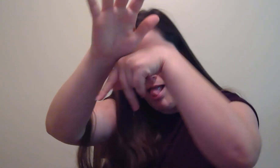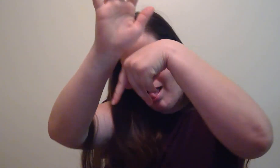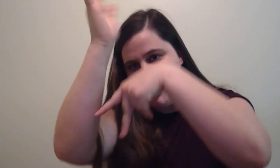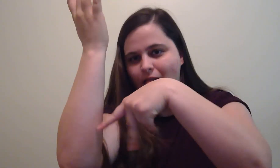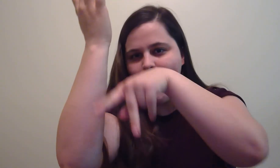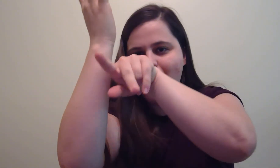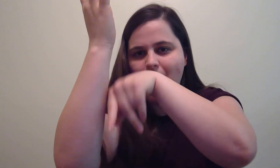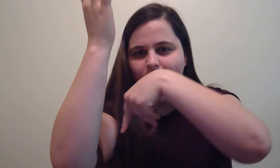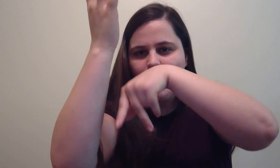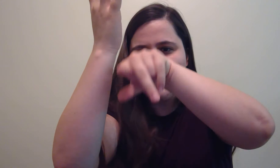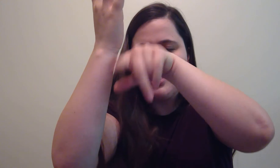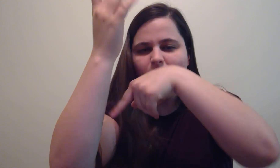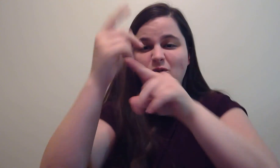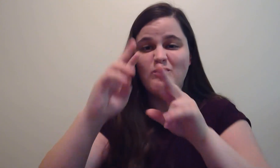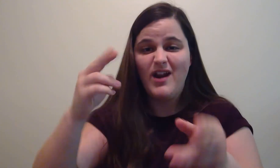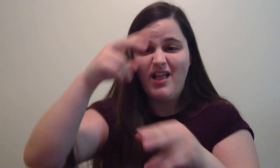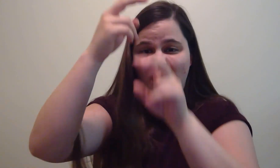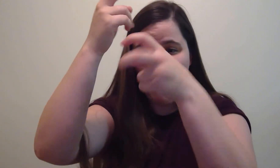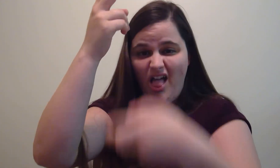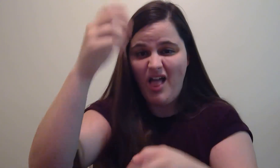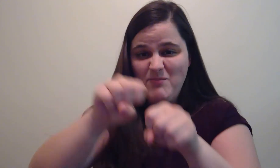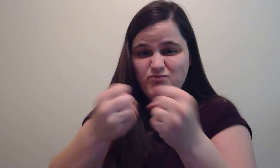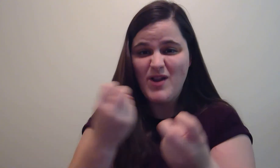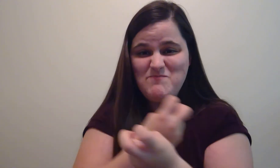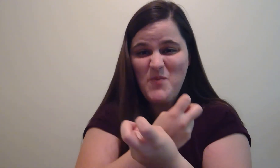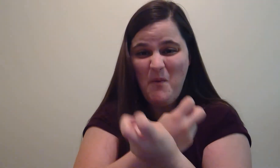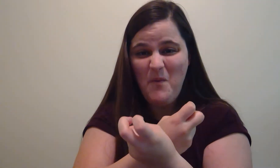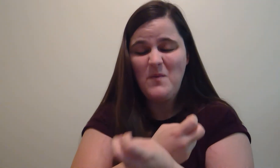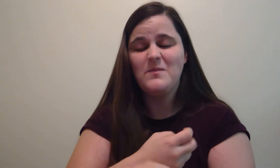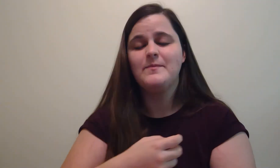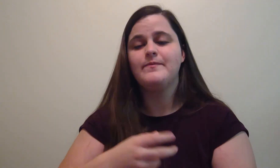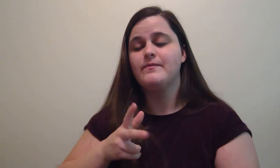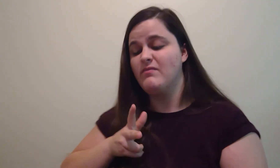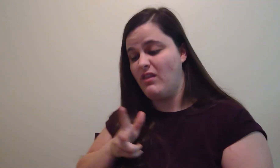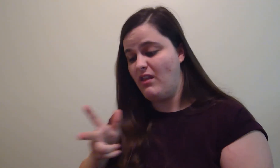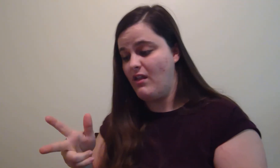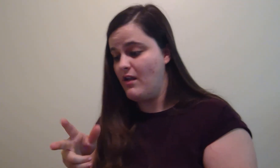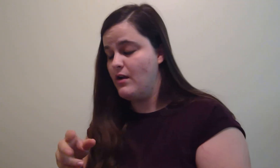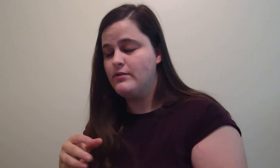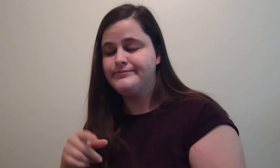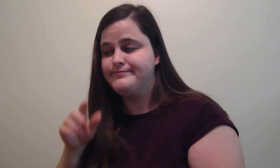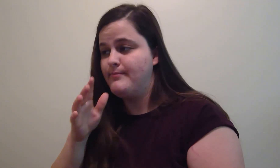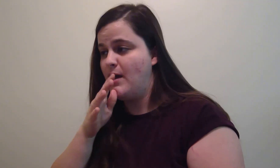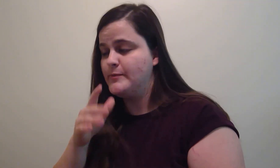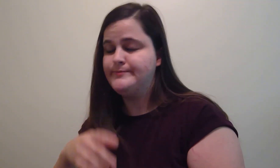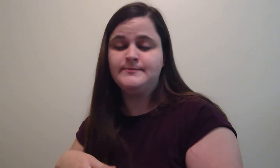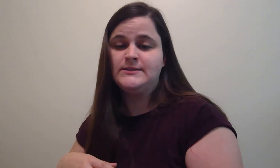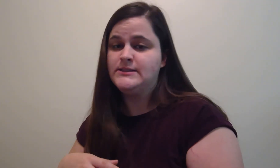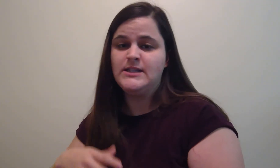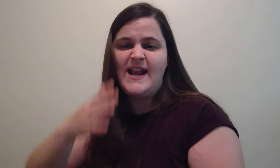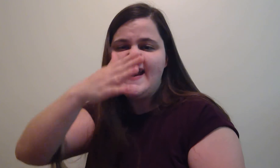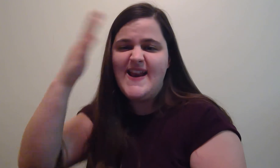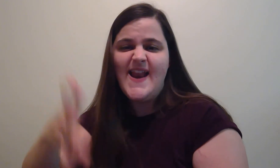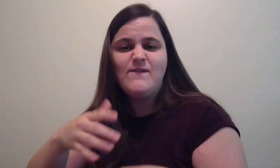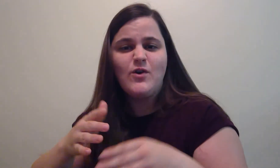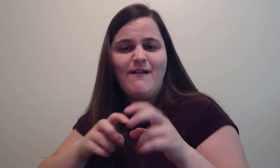Juli would swing from the branches, ready to fall and break every bone in her body, while we were waiting at the stoplight, and my mom would shake her head and say